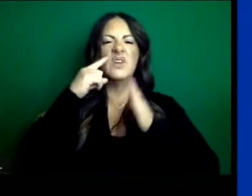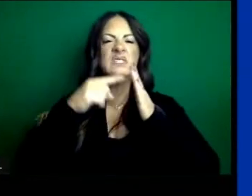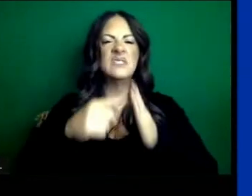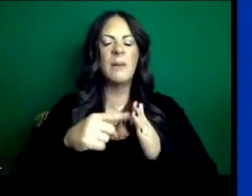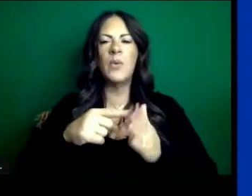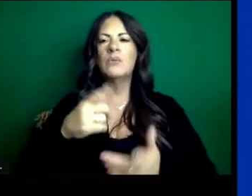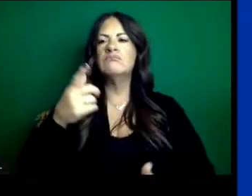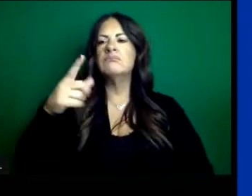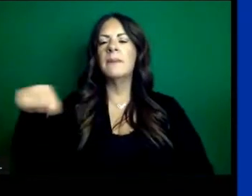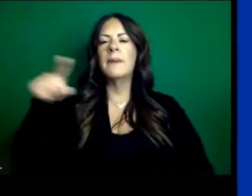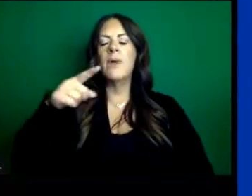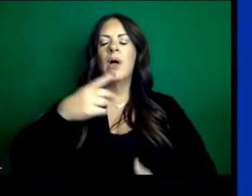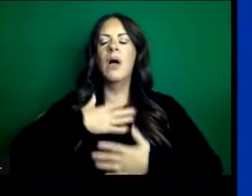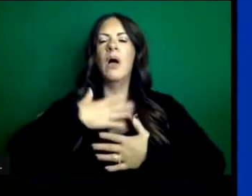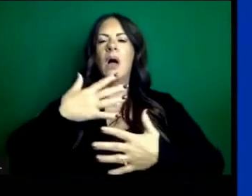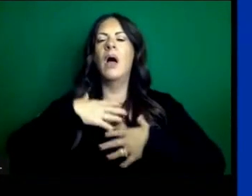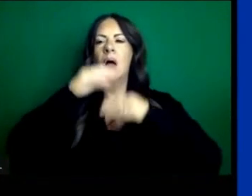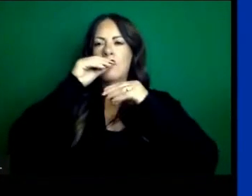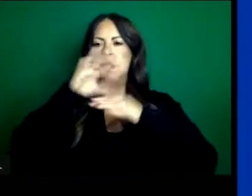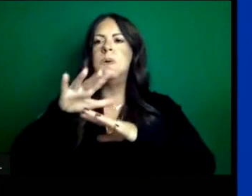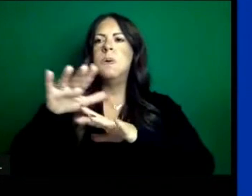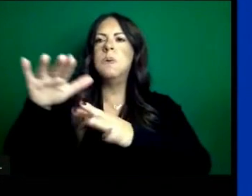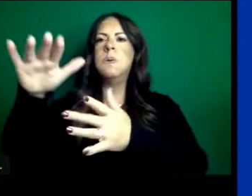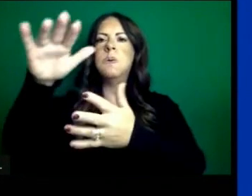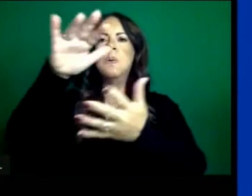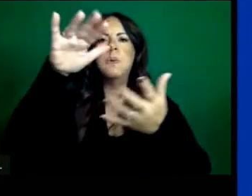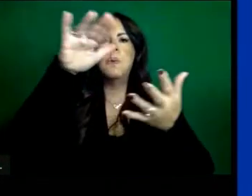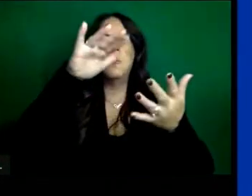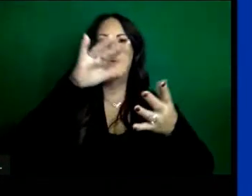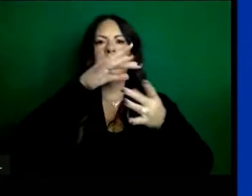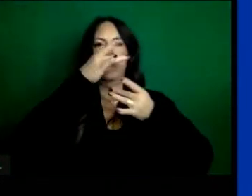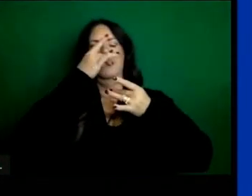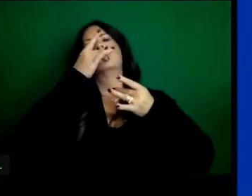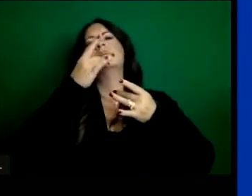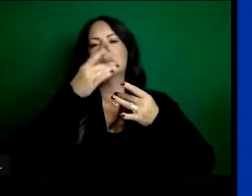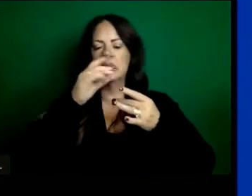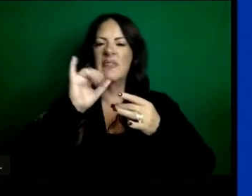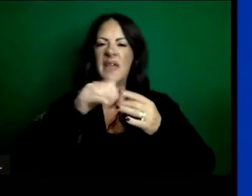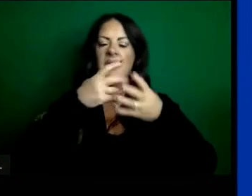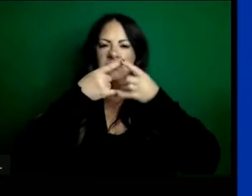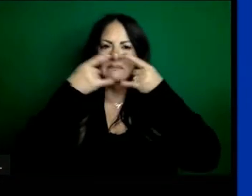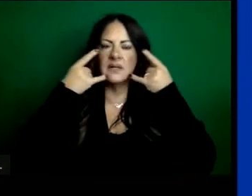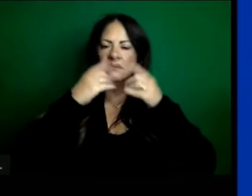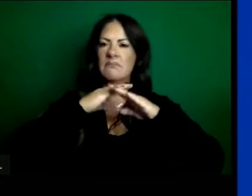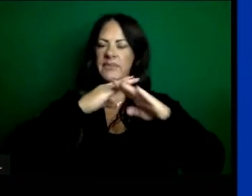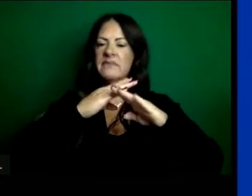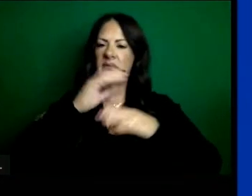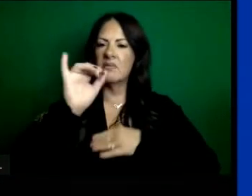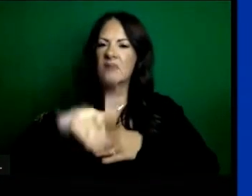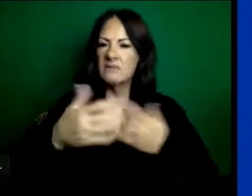OTHERS AROUND US. THEY BLOCK OR FILTER OUT THE VIRUS THAT IS CARRYING AN AERSOLS.